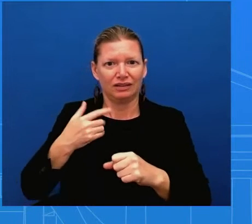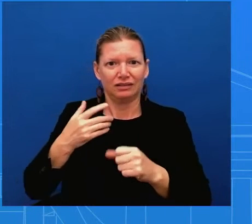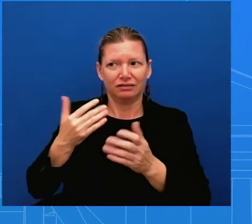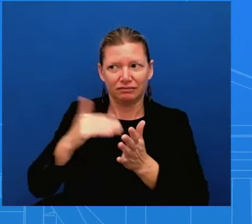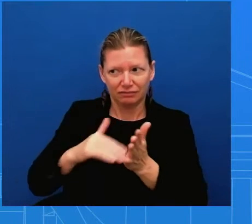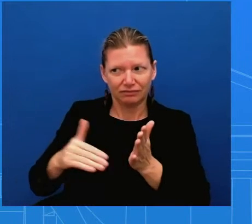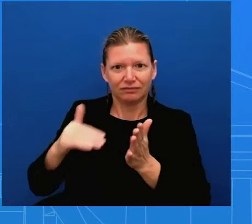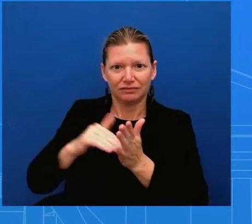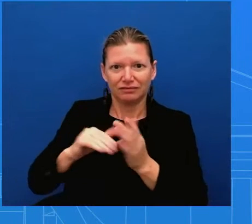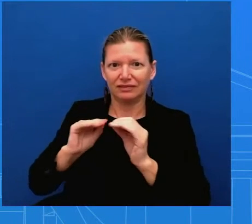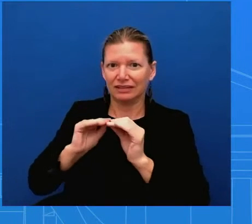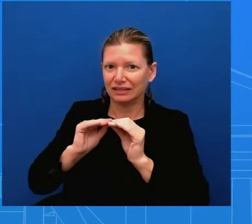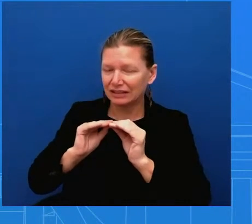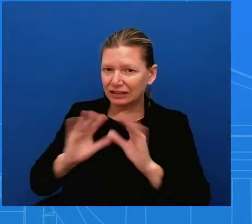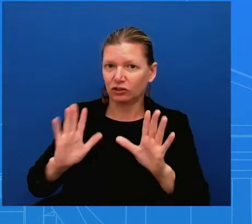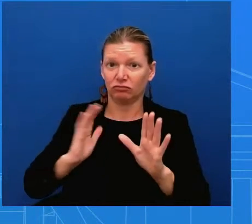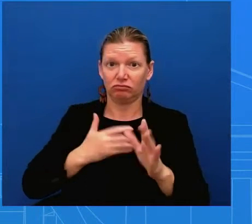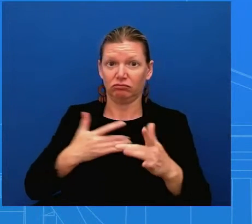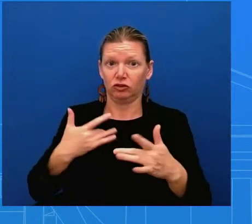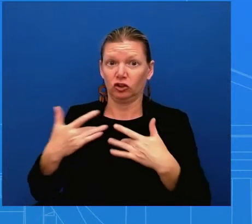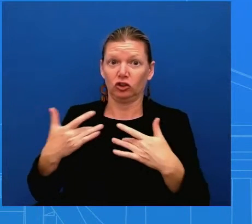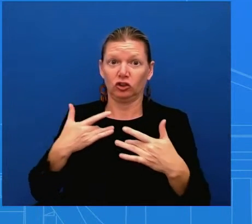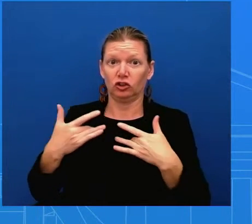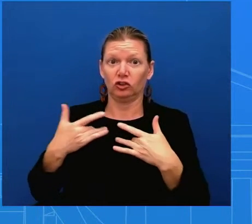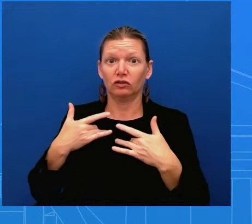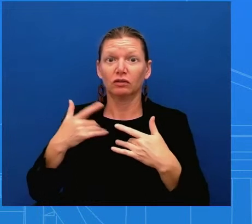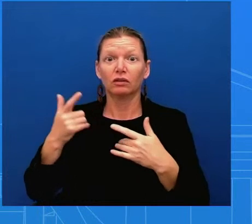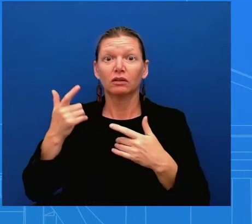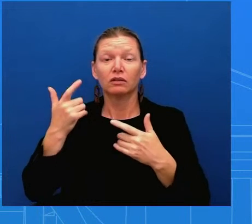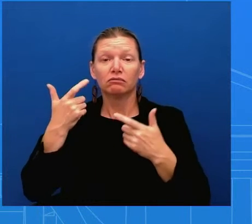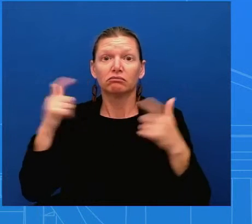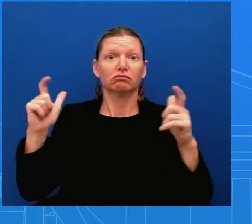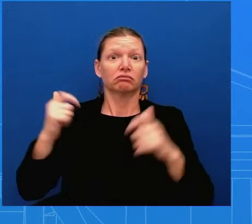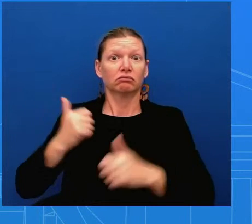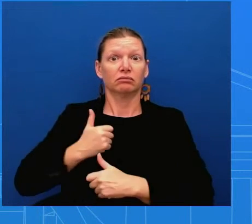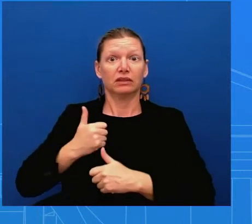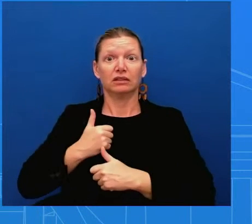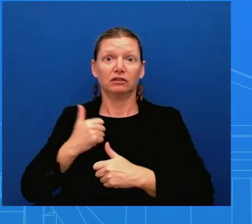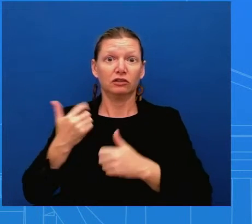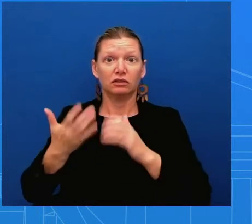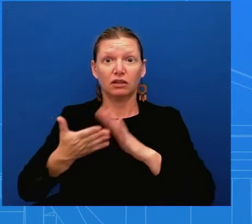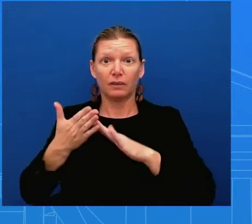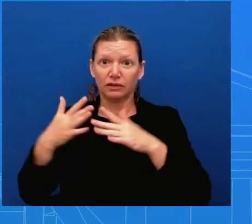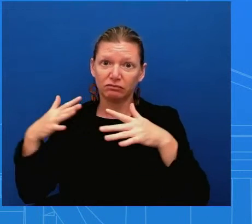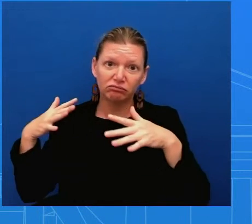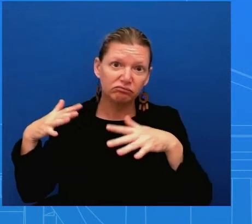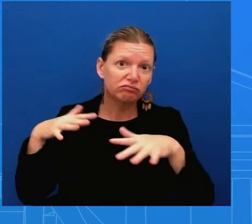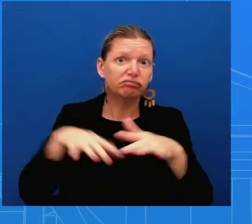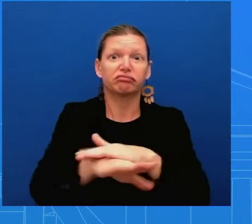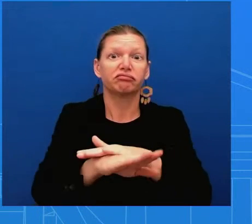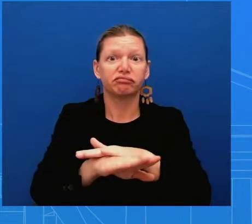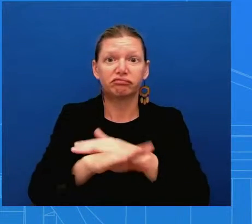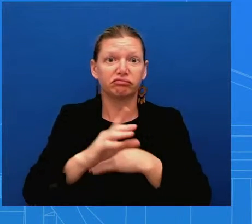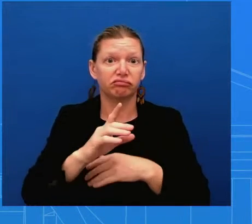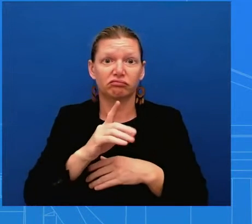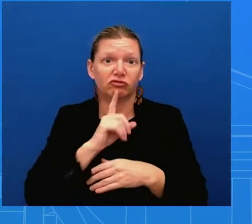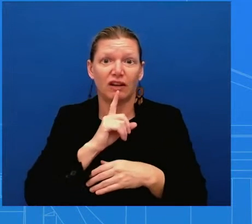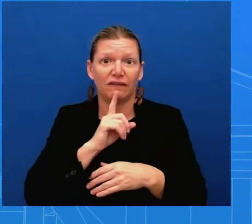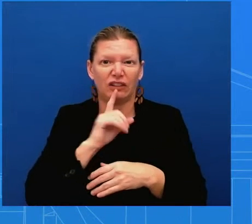about a major military operations there. That is the reason. That is the focus: understanding that fact. And that is a fact.